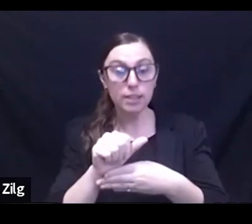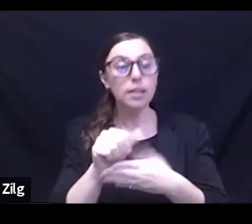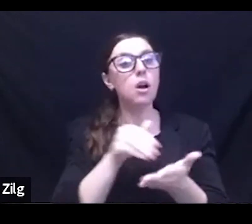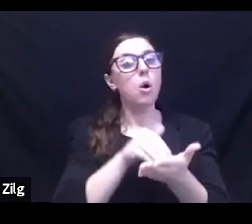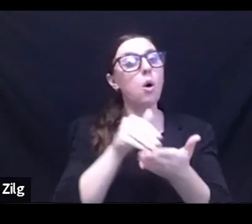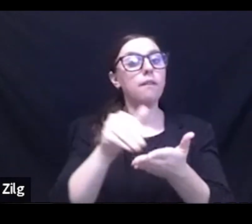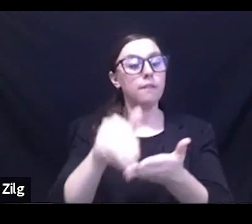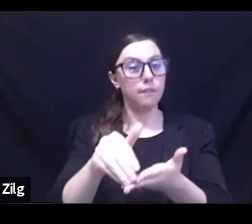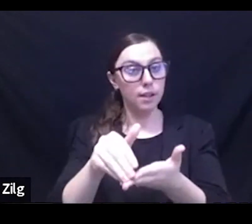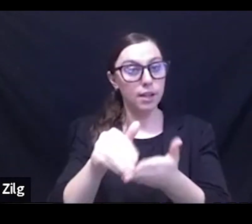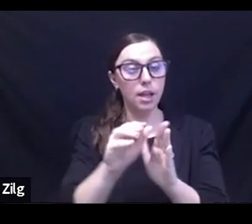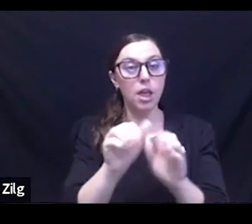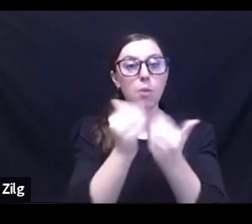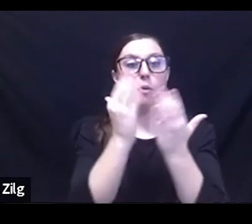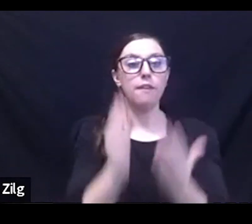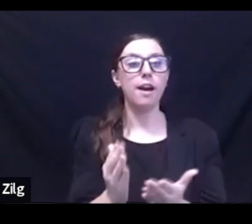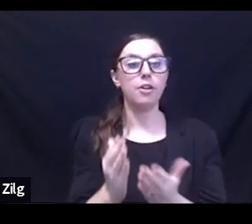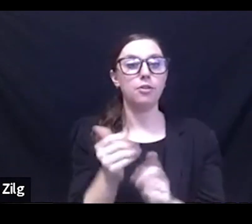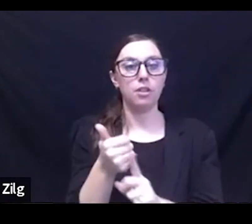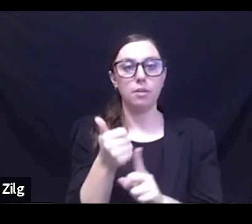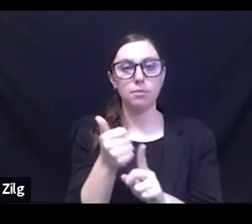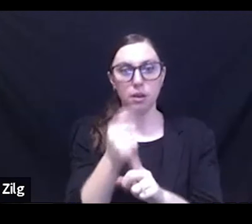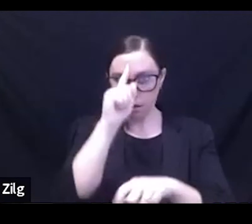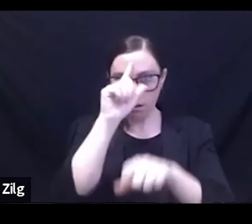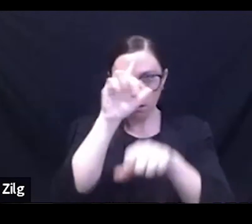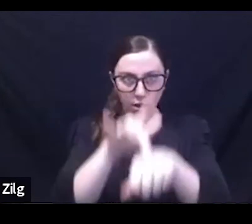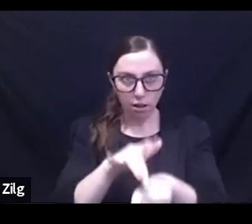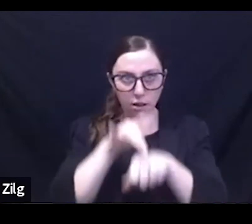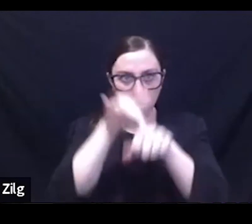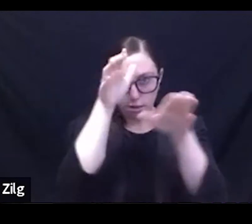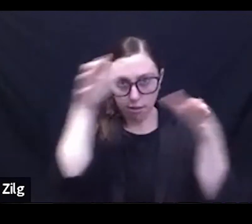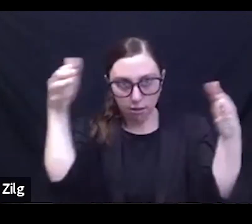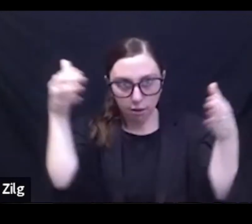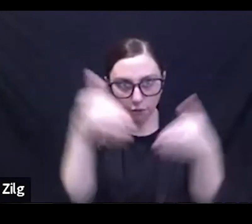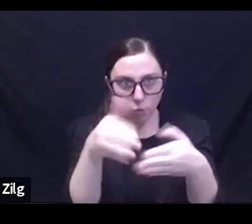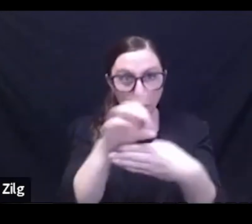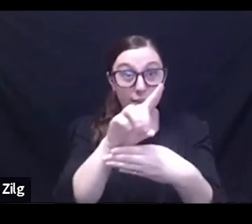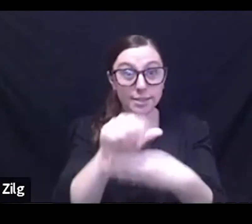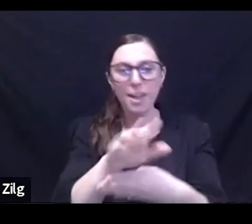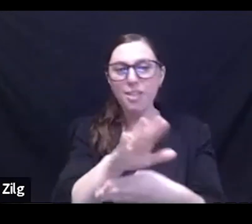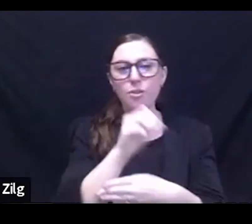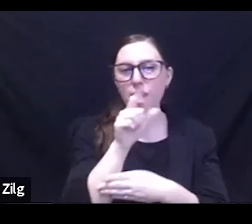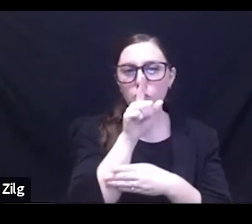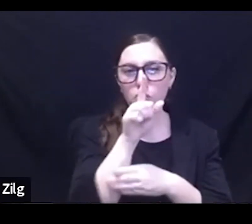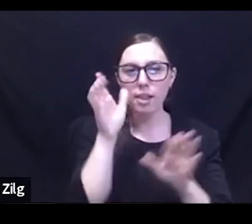provider is so fixated on that, that they aren't attending to the health care problem that the patient is